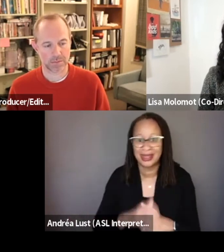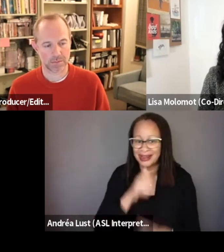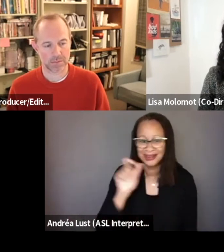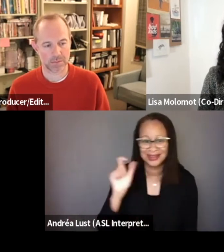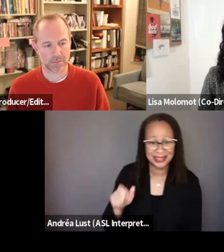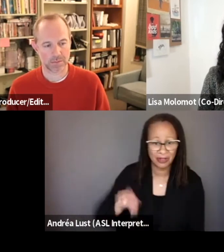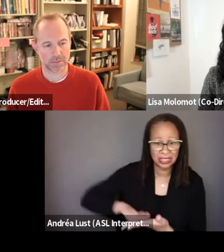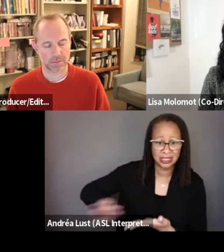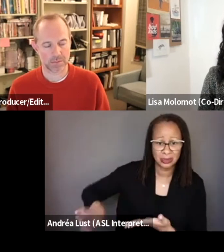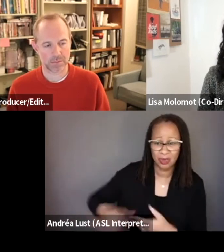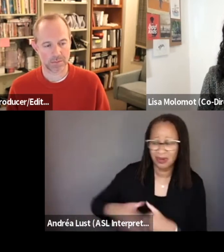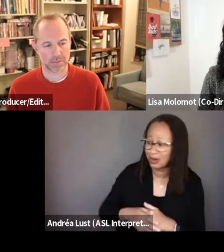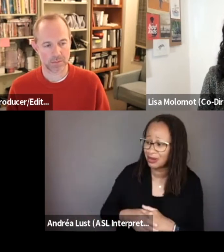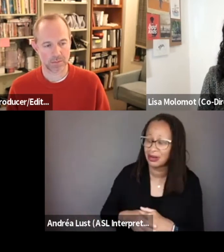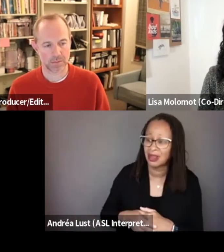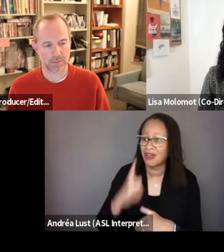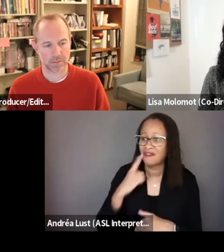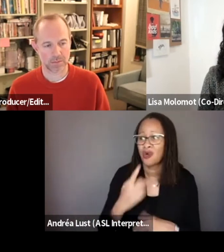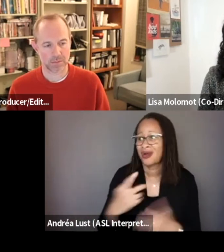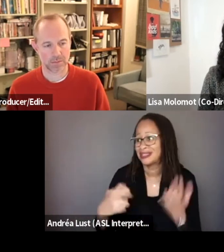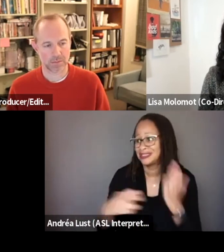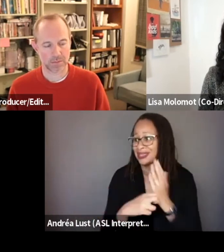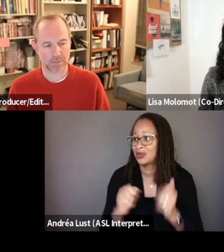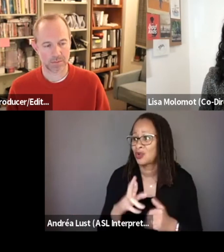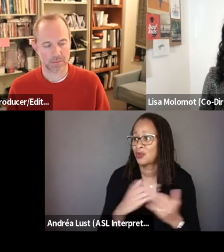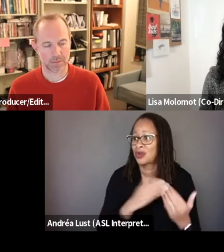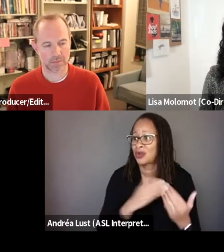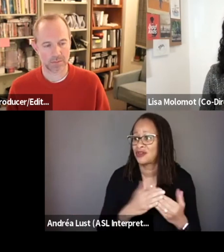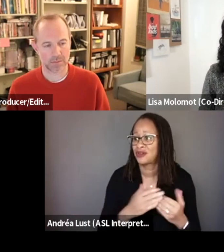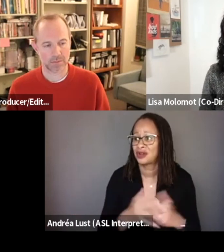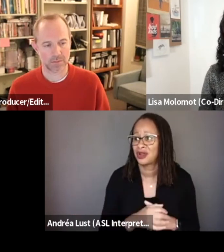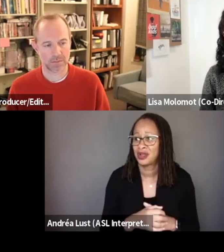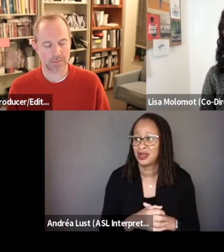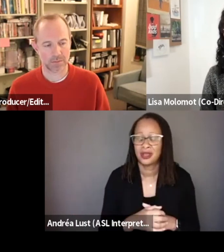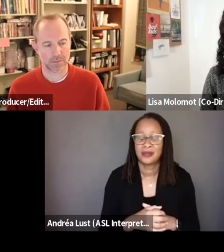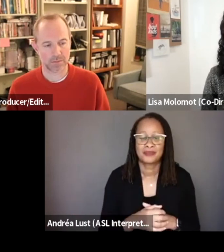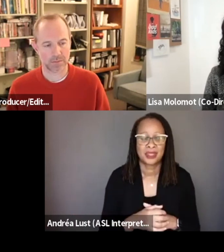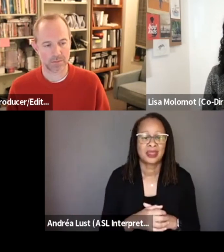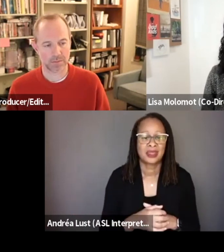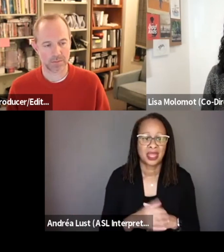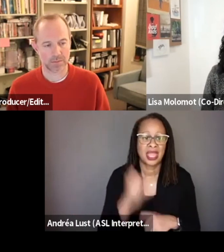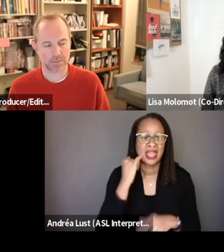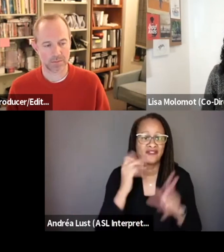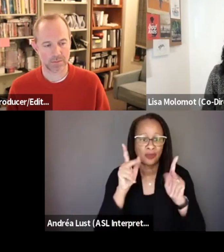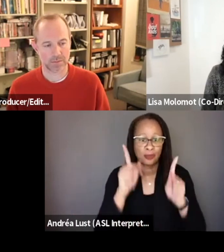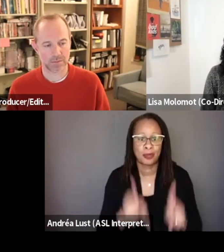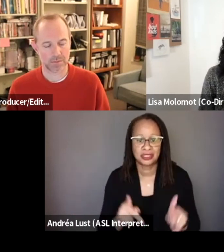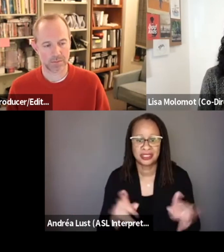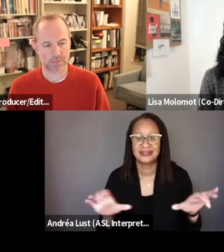and if, you know, unless someone commits a grave crime,